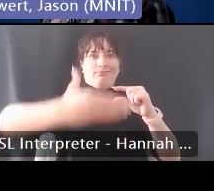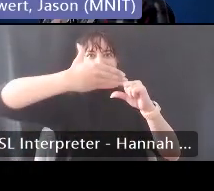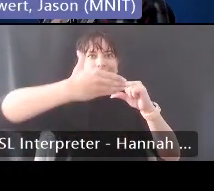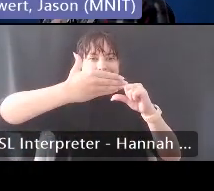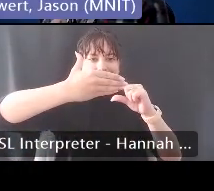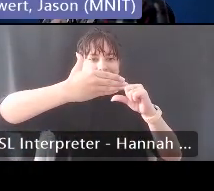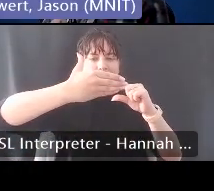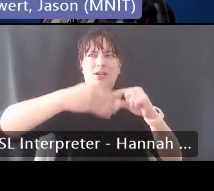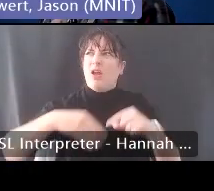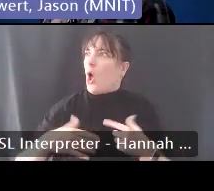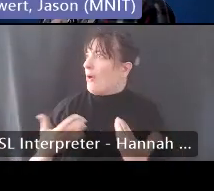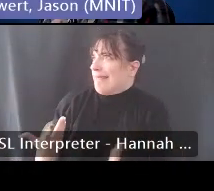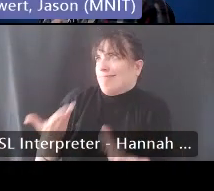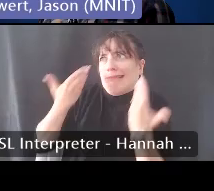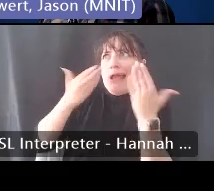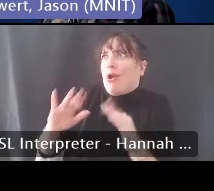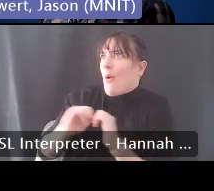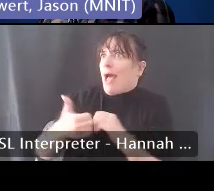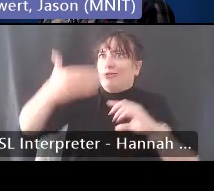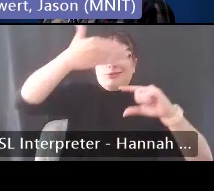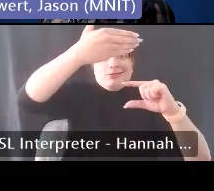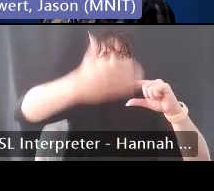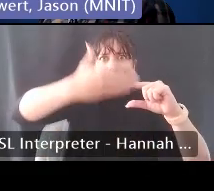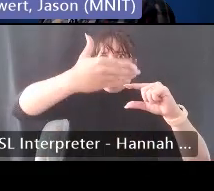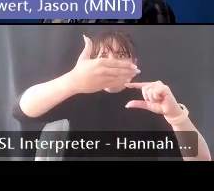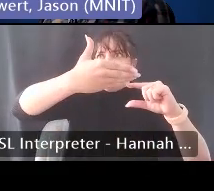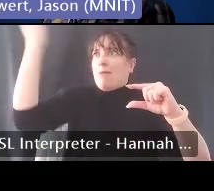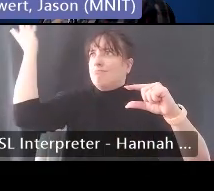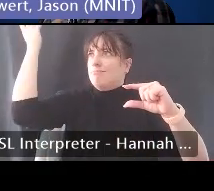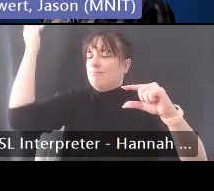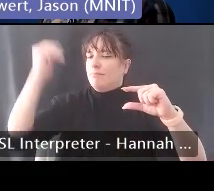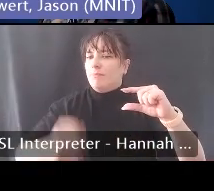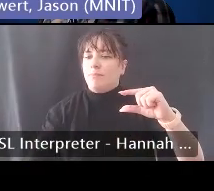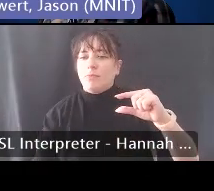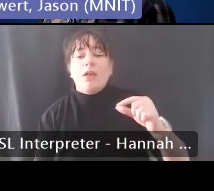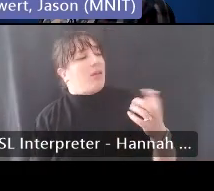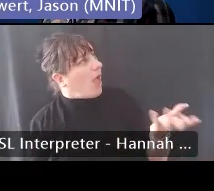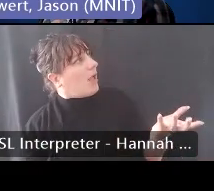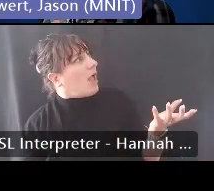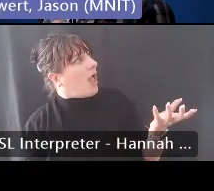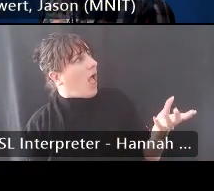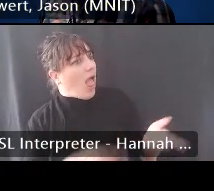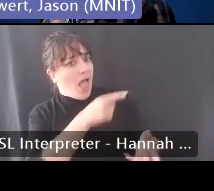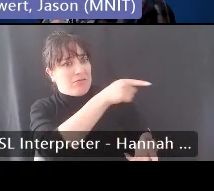And we did focus and you navigated through it.